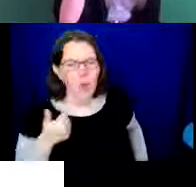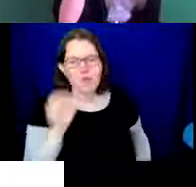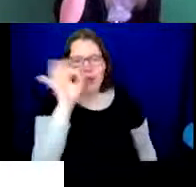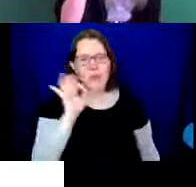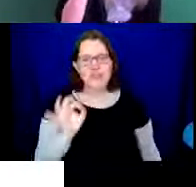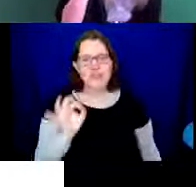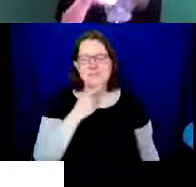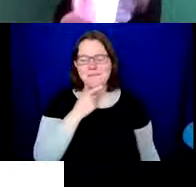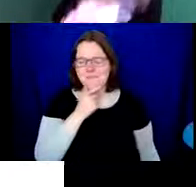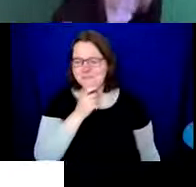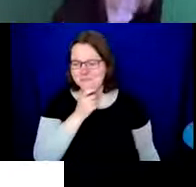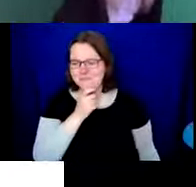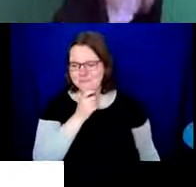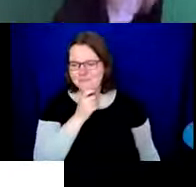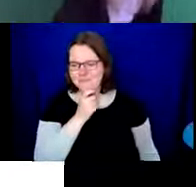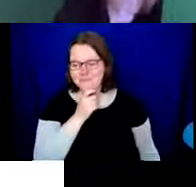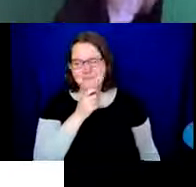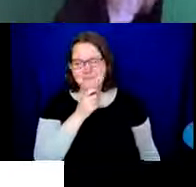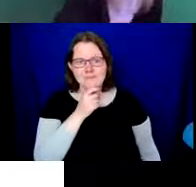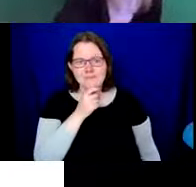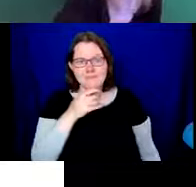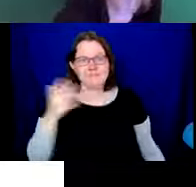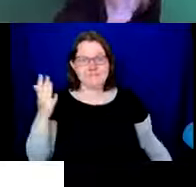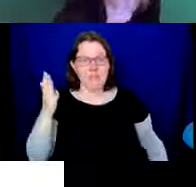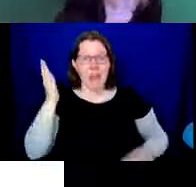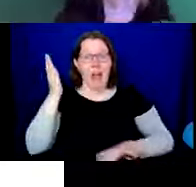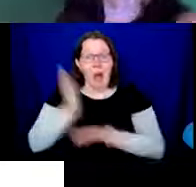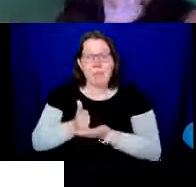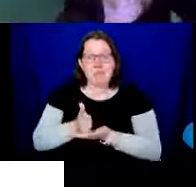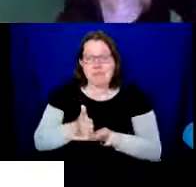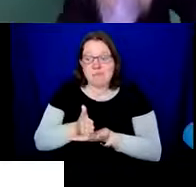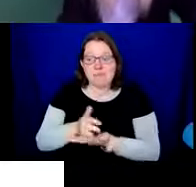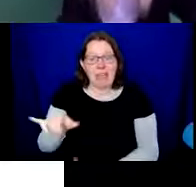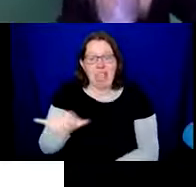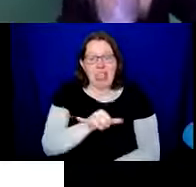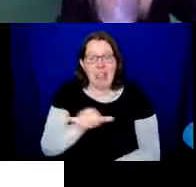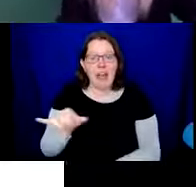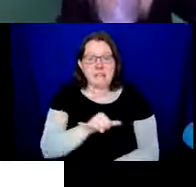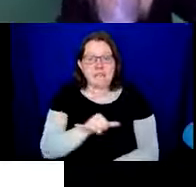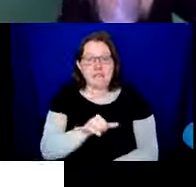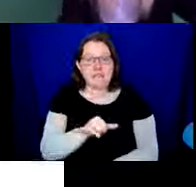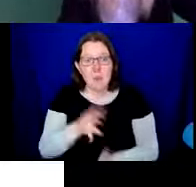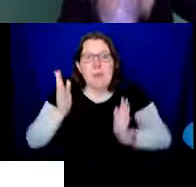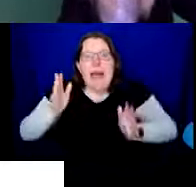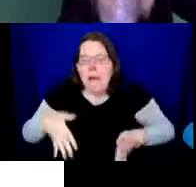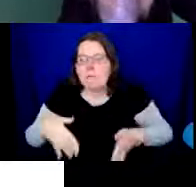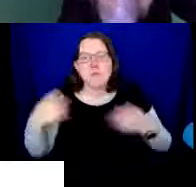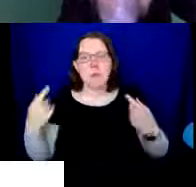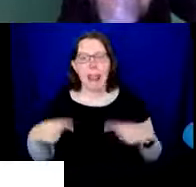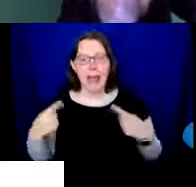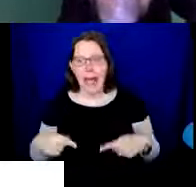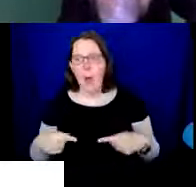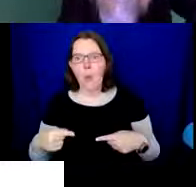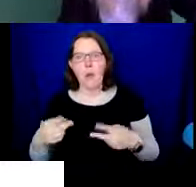so definitely it has that option has to be there because there's a lot of you who won't want to be